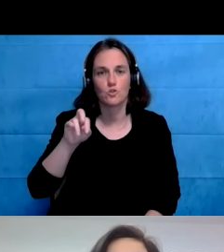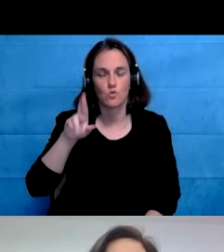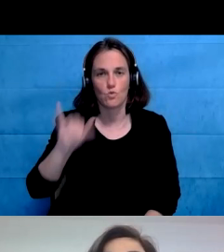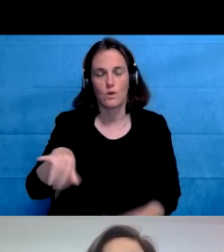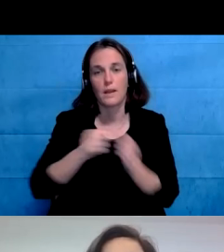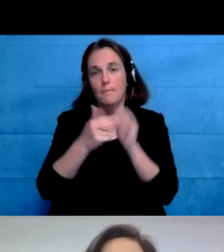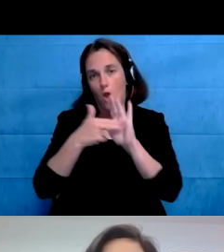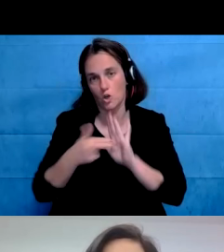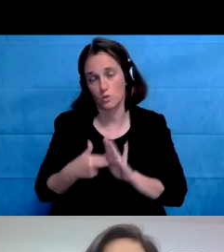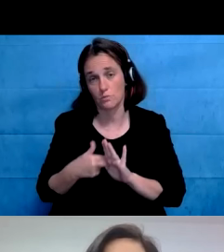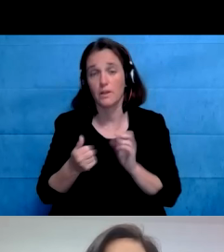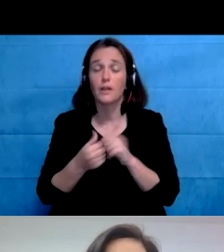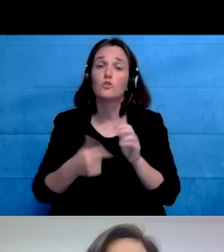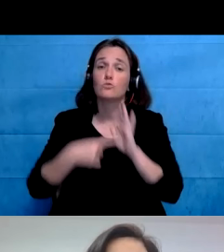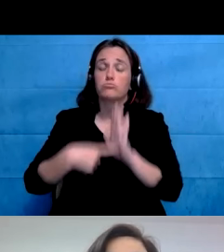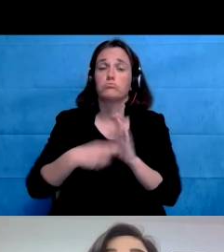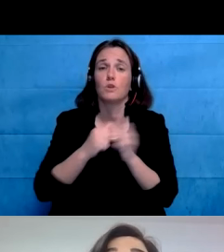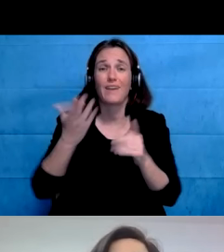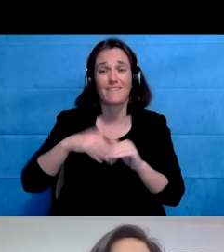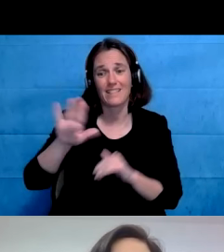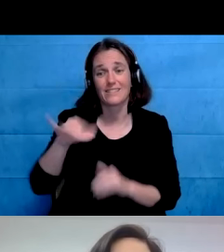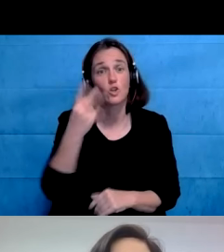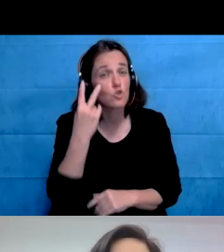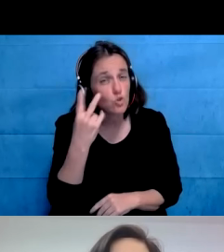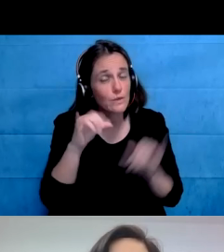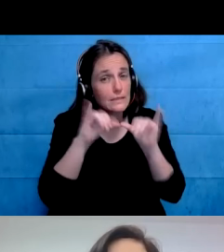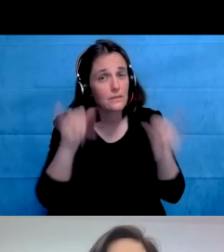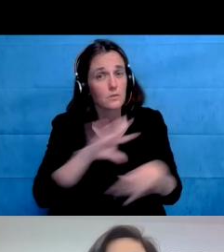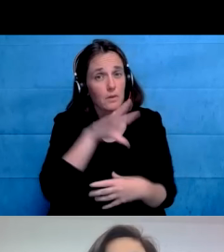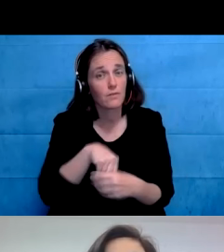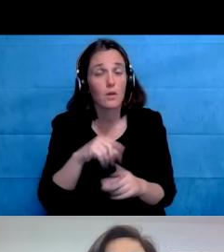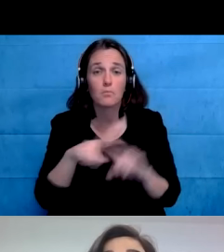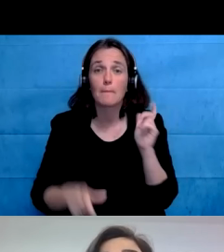it has to be at least two organ systems involved, but the majority of cases are gonna show four